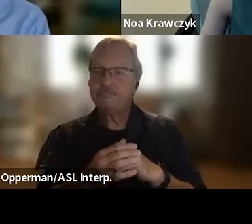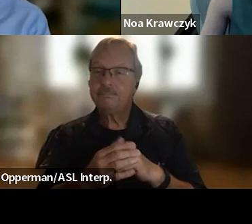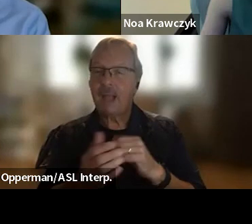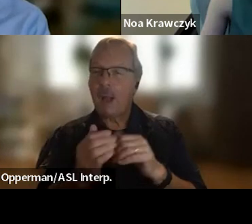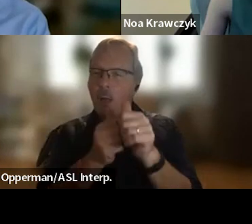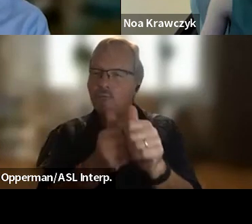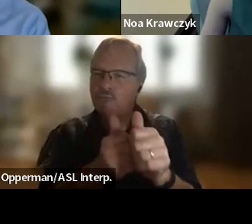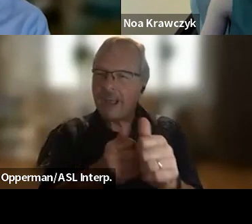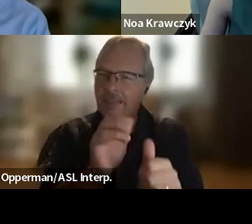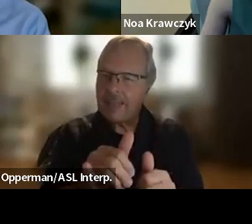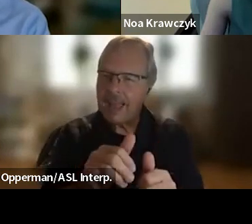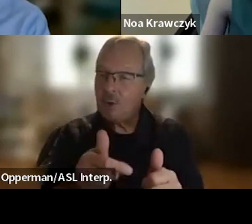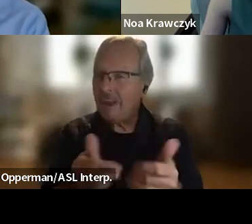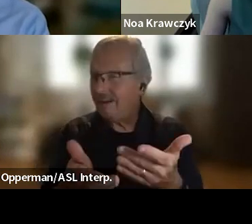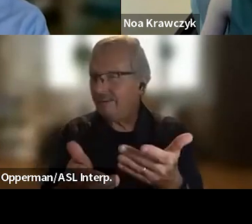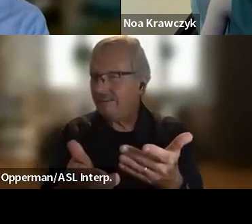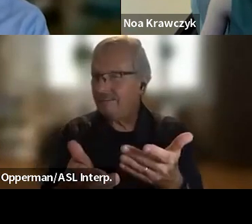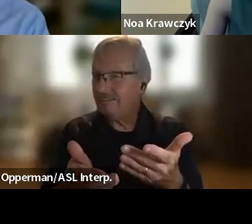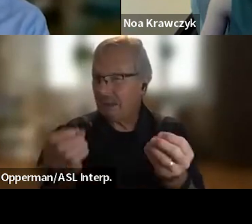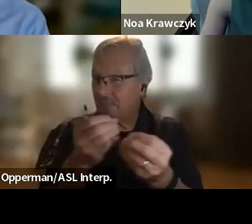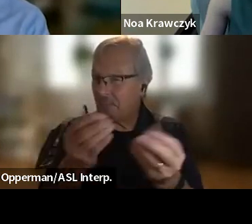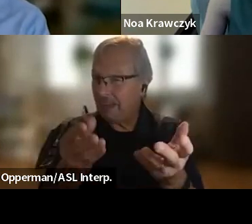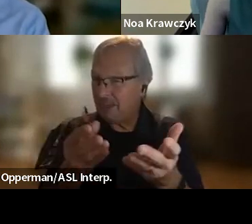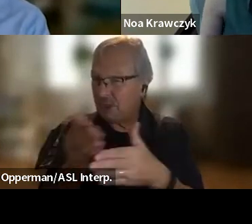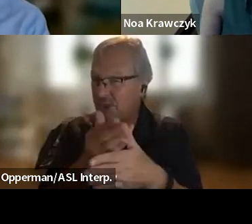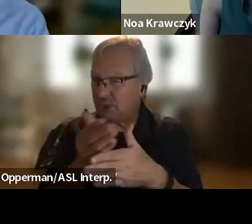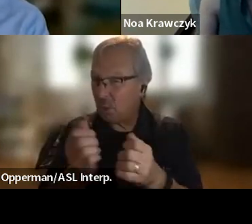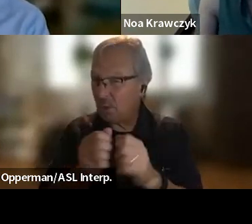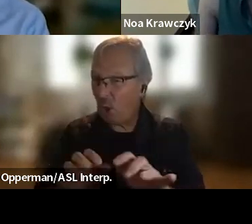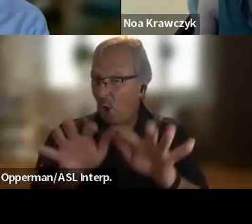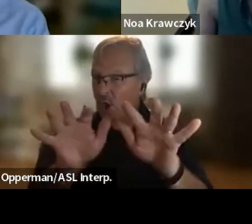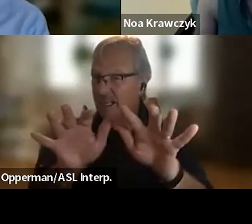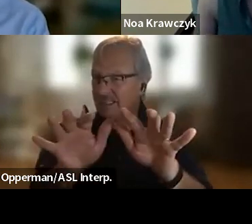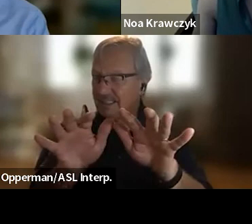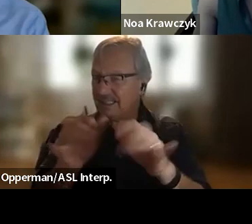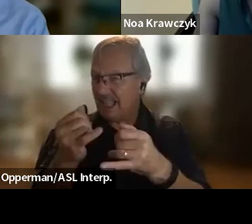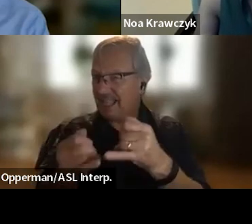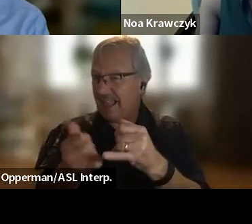Do you have any preliminary information you can share with the audience in the last couple minutes for today?